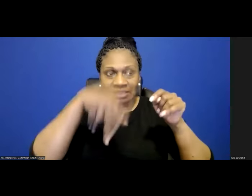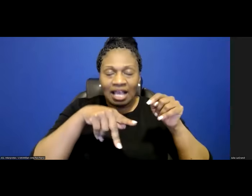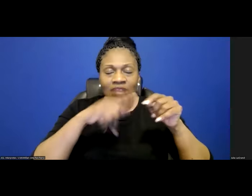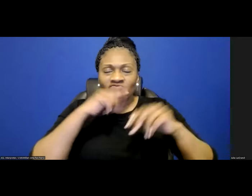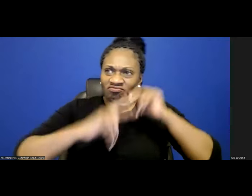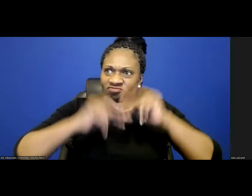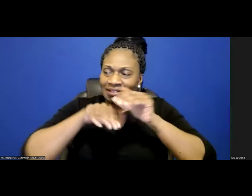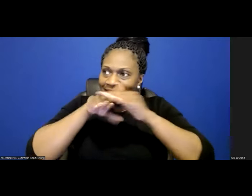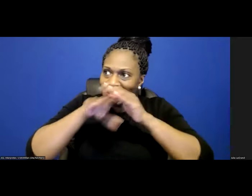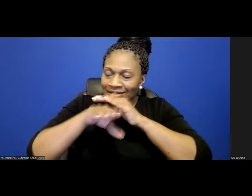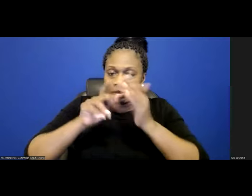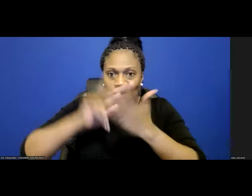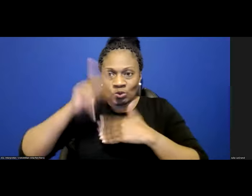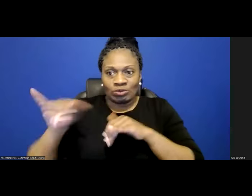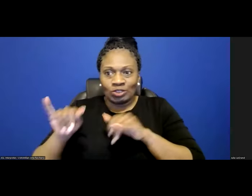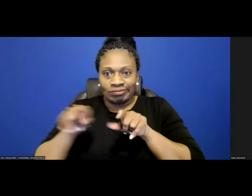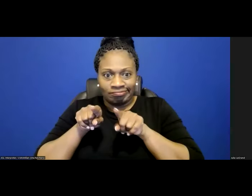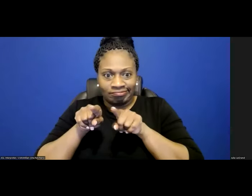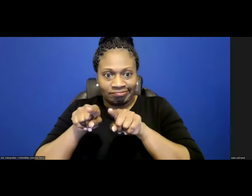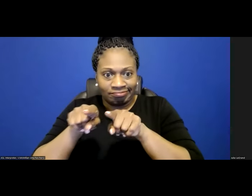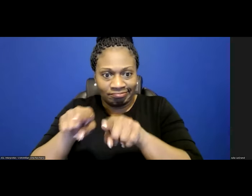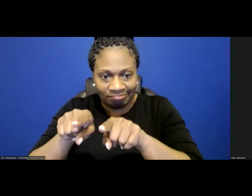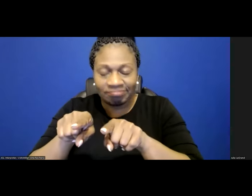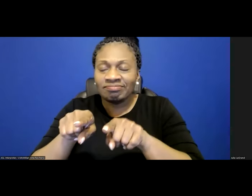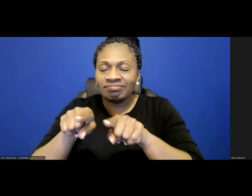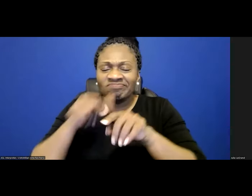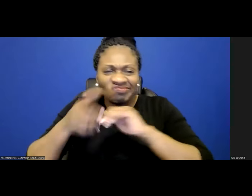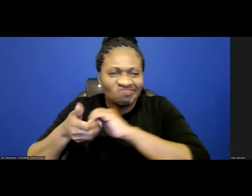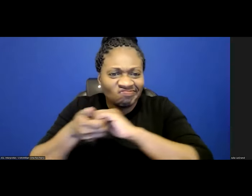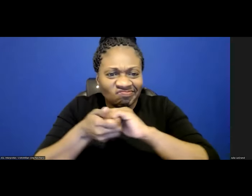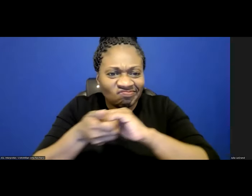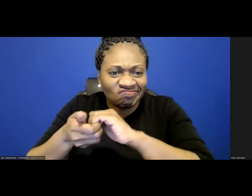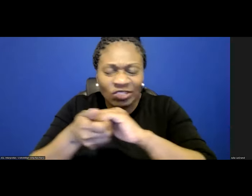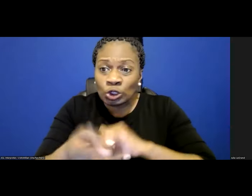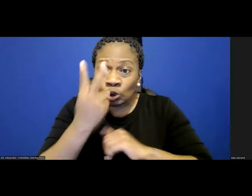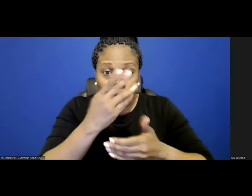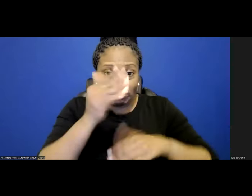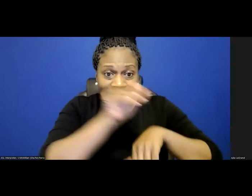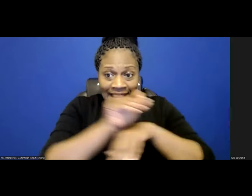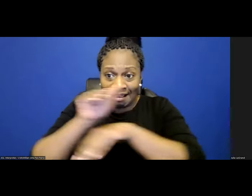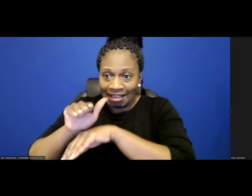And this is culminating in two nights of fantastic content put on in partnership